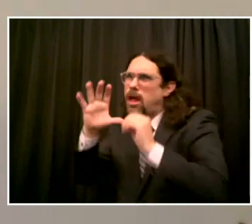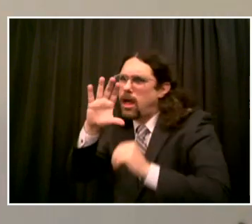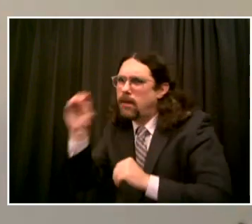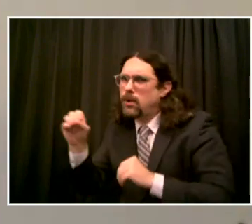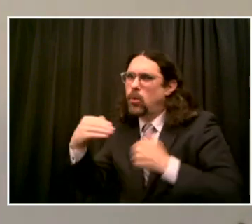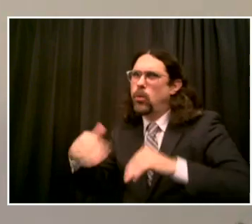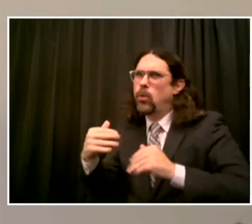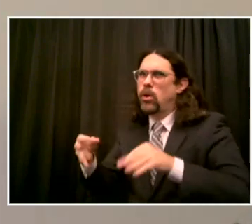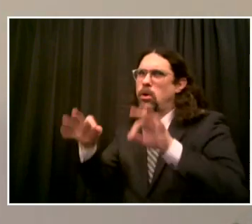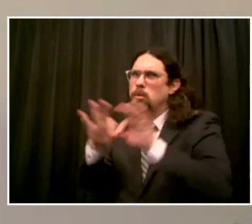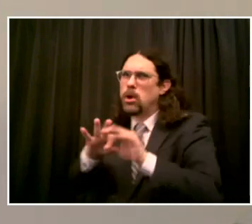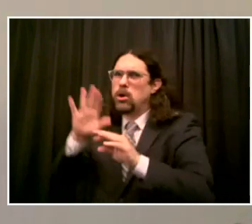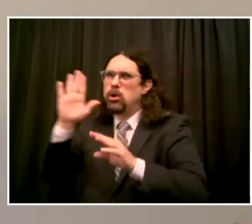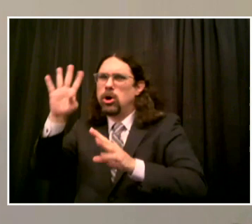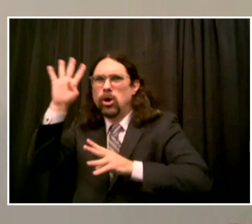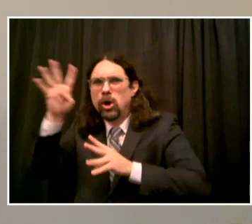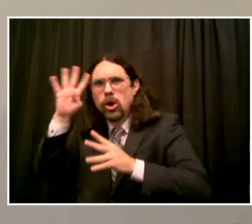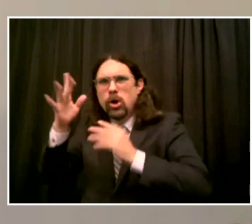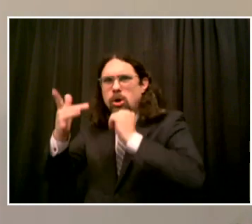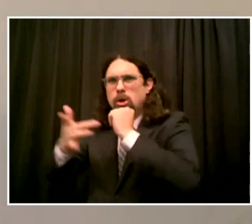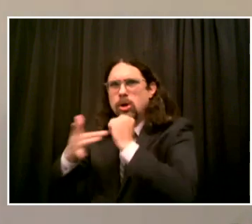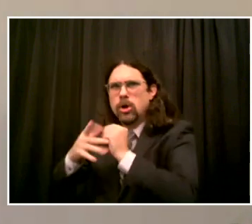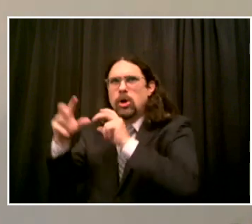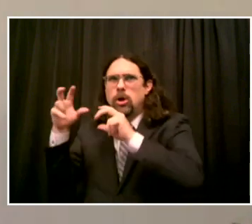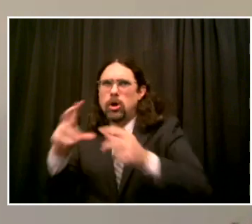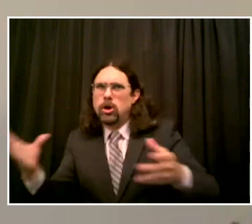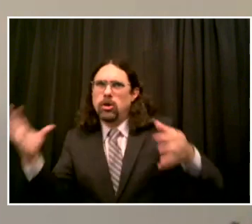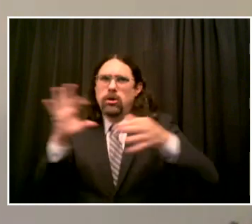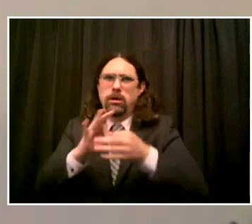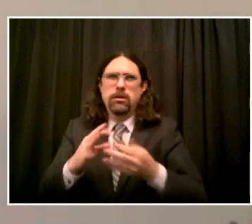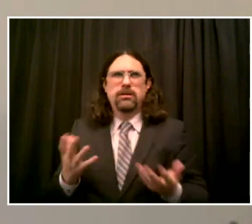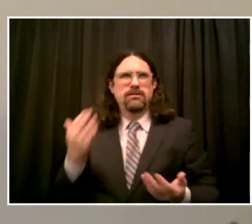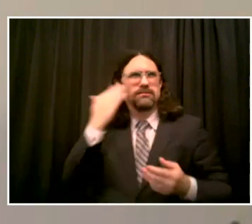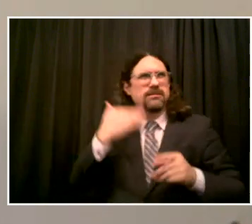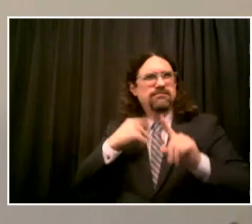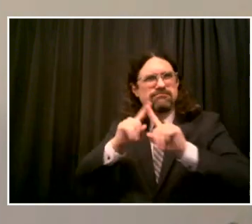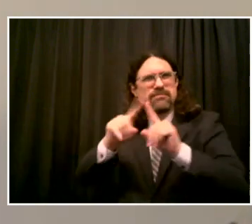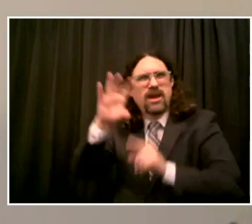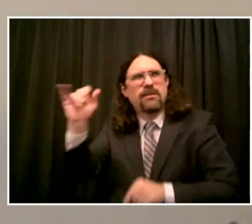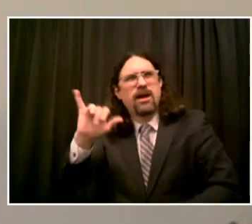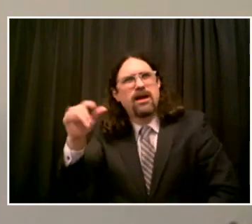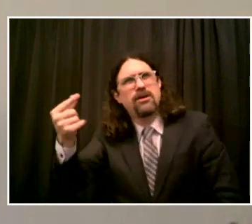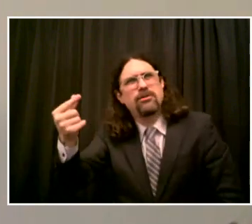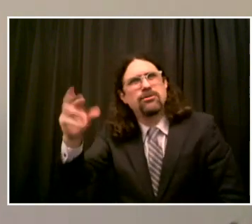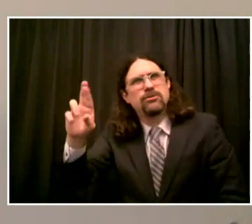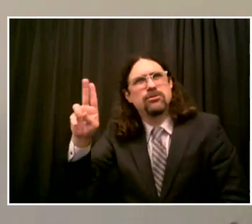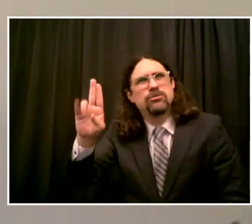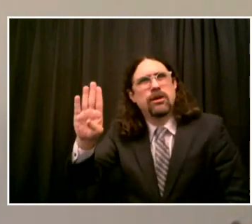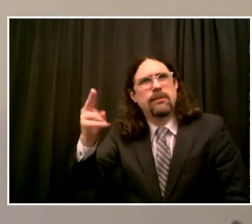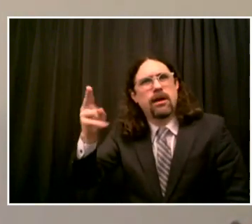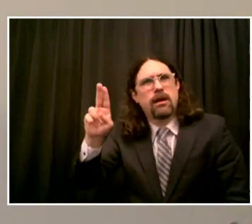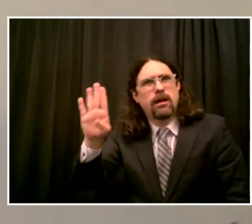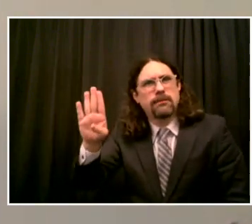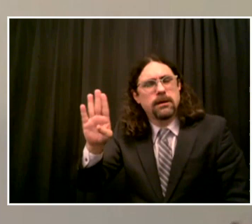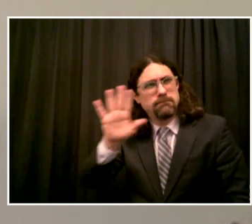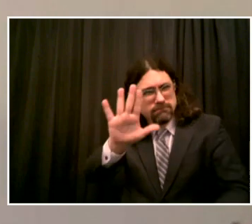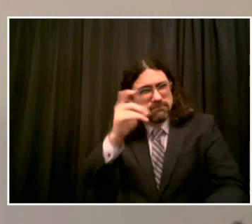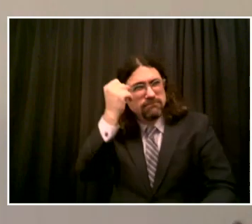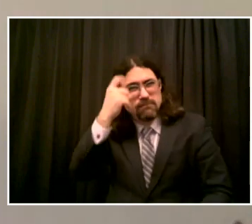SEE THE EVIDENCE OF THAT BECAUSE WHEN I TALK TO RESTAURANTOW NERS WHO PARNETRED WITH GRUB HUB, WHEN THEY CAME AND SPOKE TO US